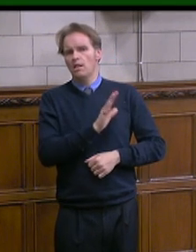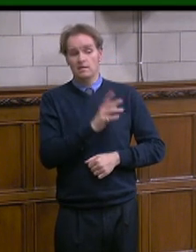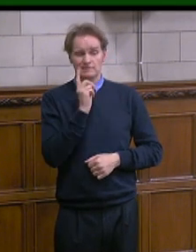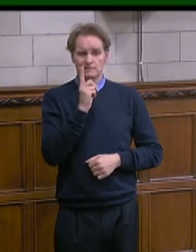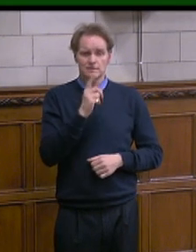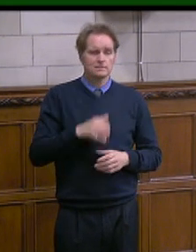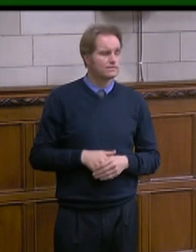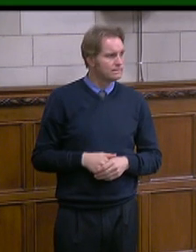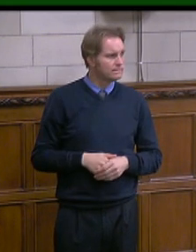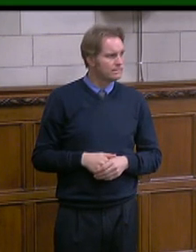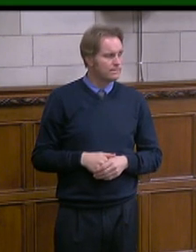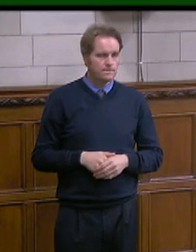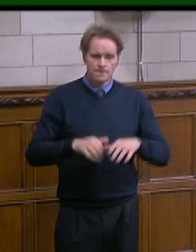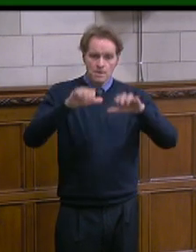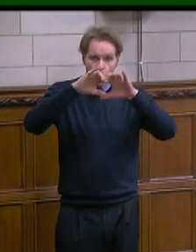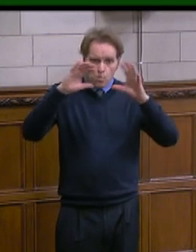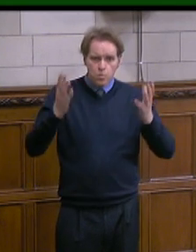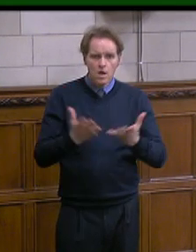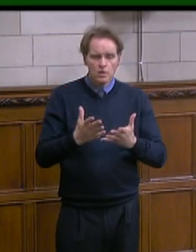A world without barriers should be everyone’s dream.